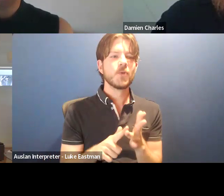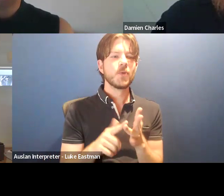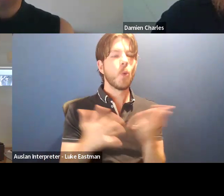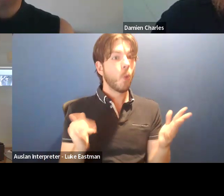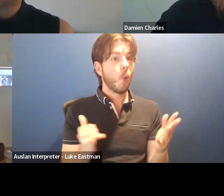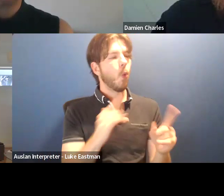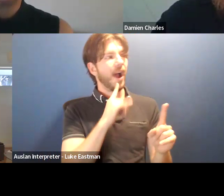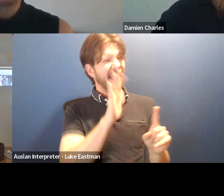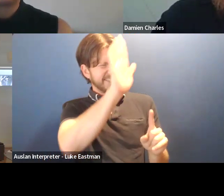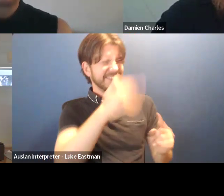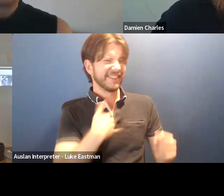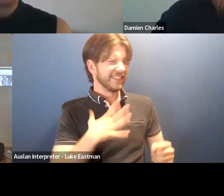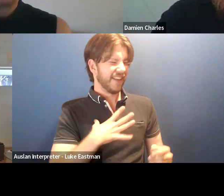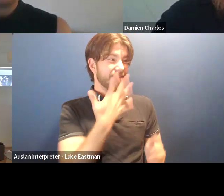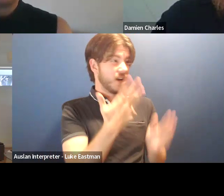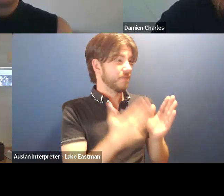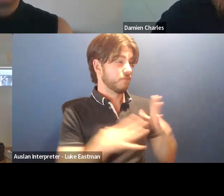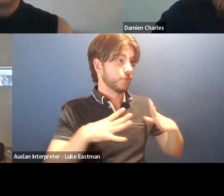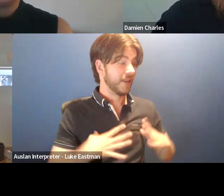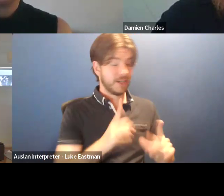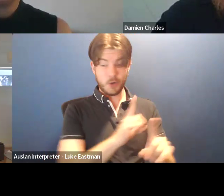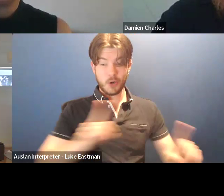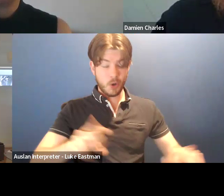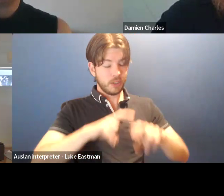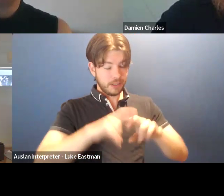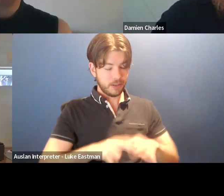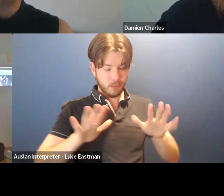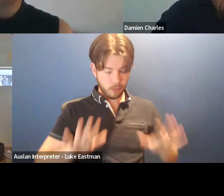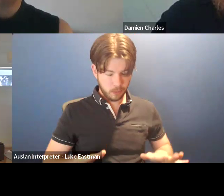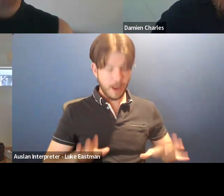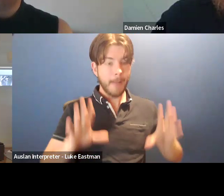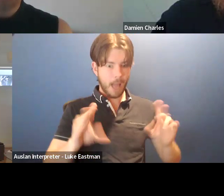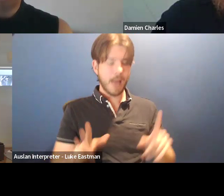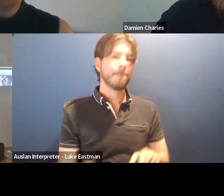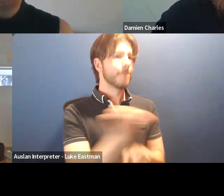five minutes to sit down and then I can